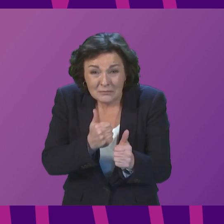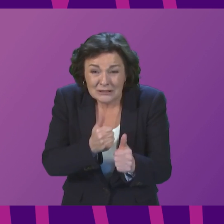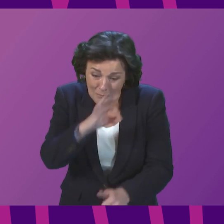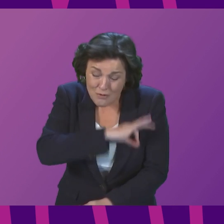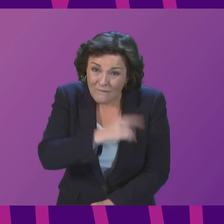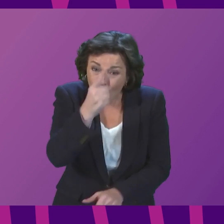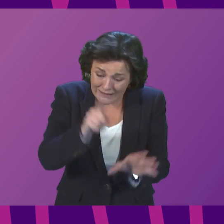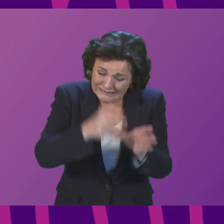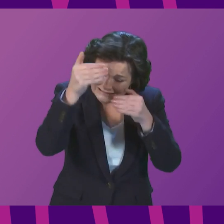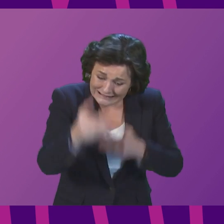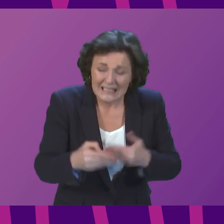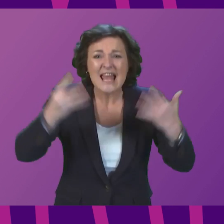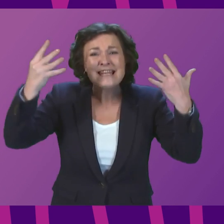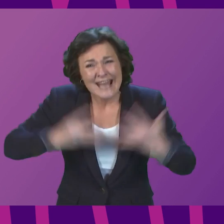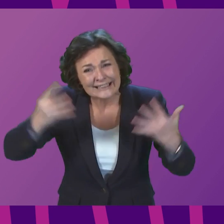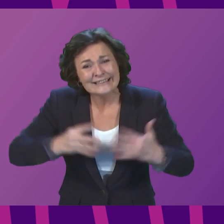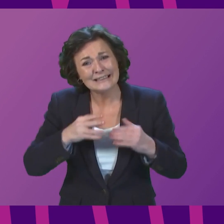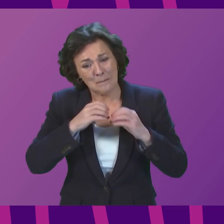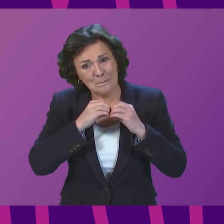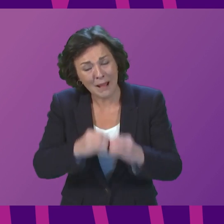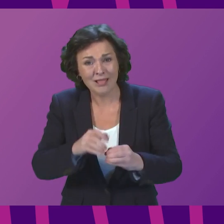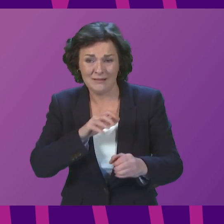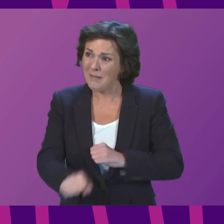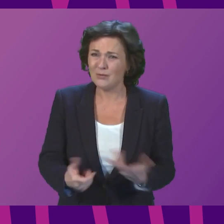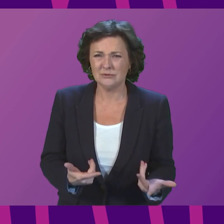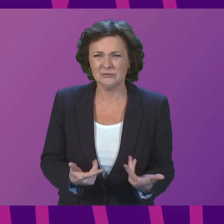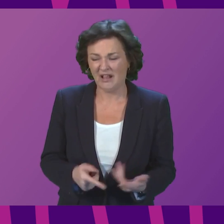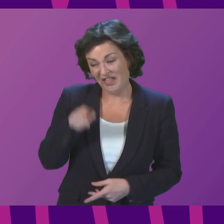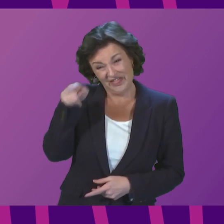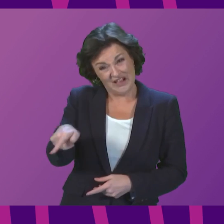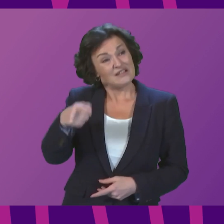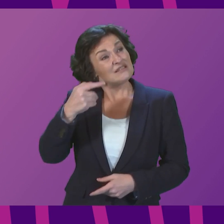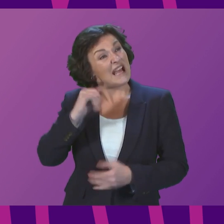The Scottish Government would rather play politics with the cost of living crisis than take action using the powers that it has.